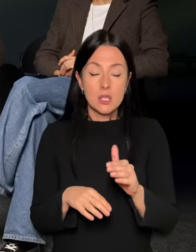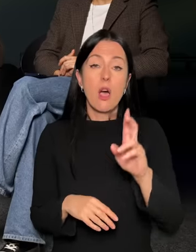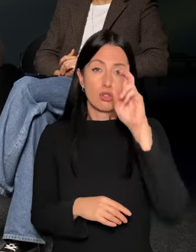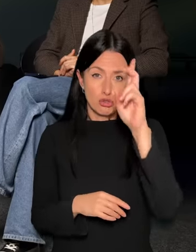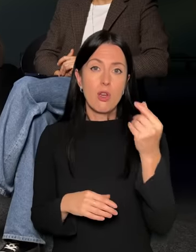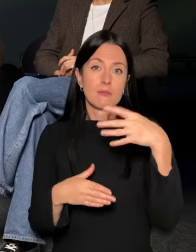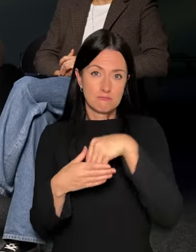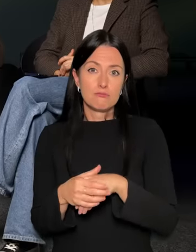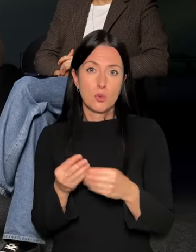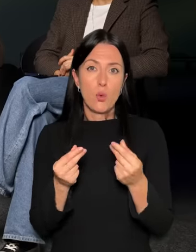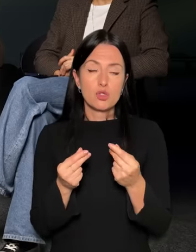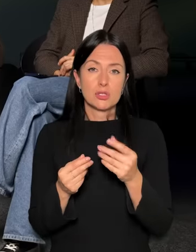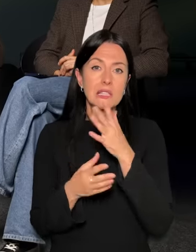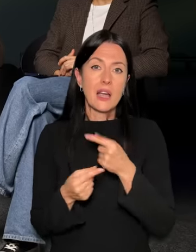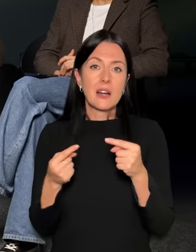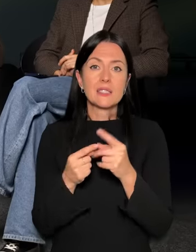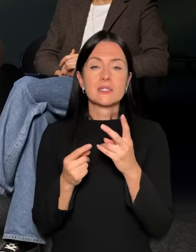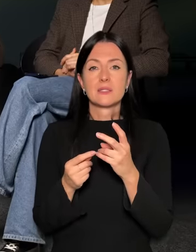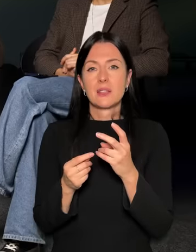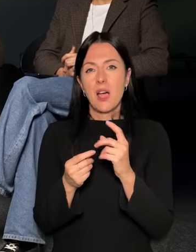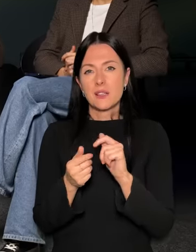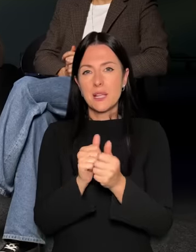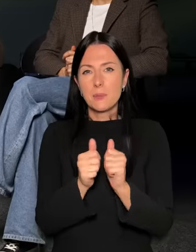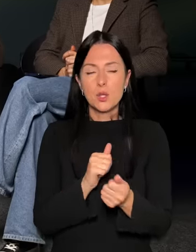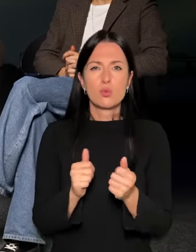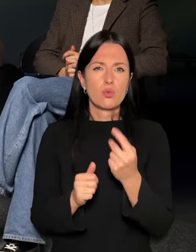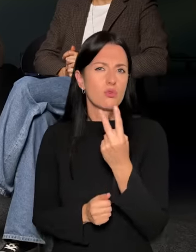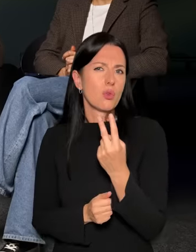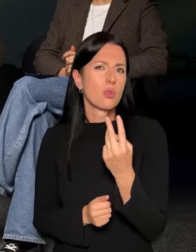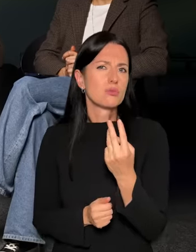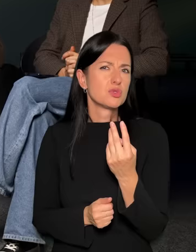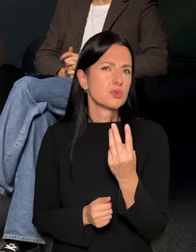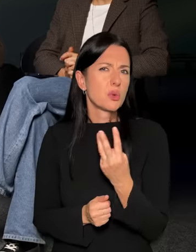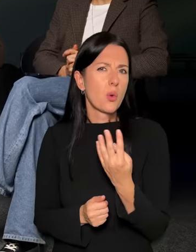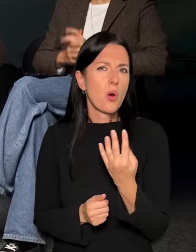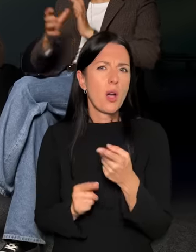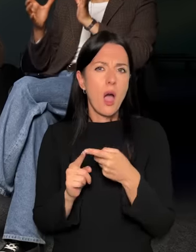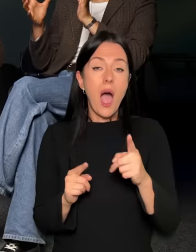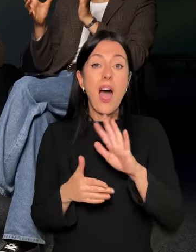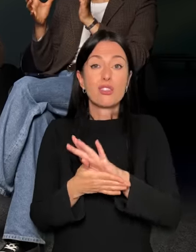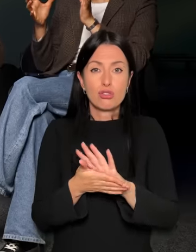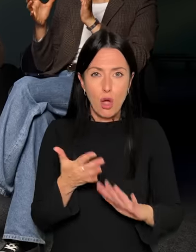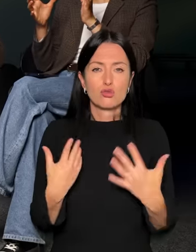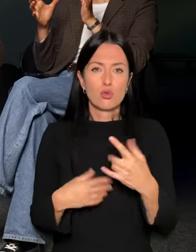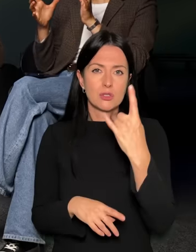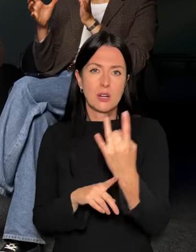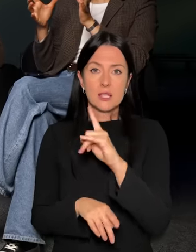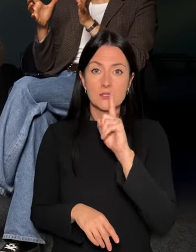The state allocates funds precisely for their replacement. I think, for the first year, for two or three sockets, and in the future once a year. It's a procedure